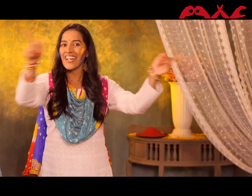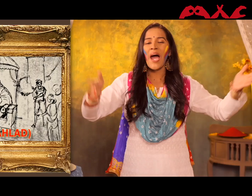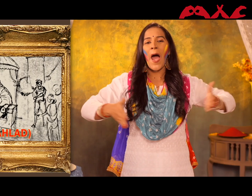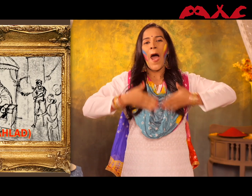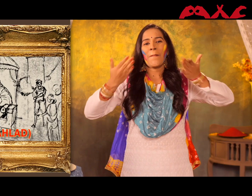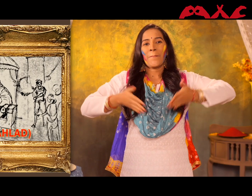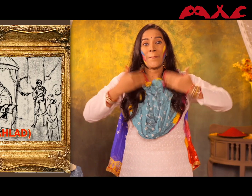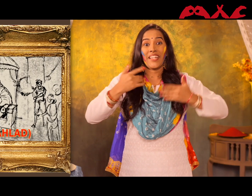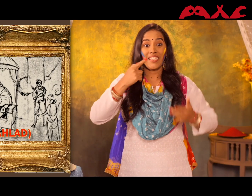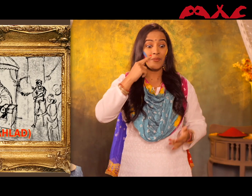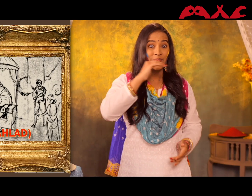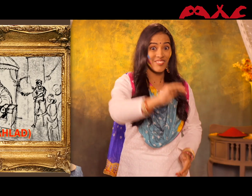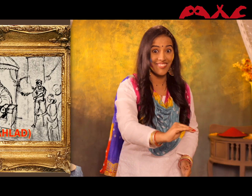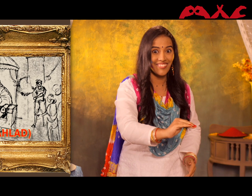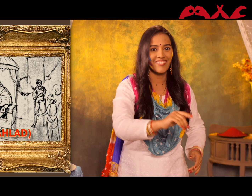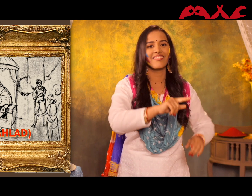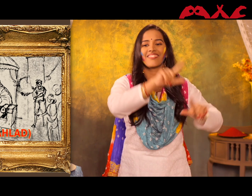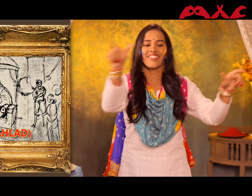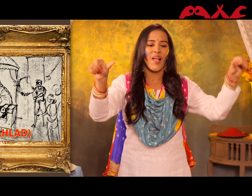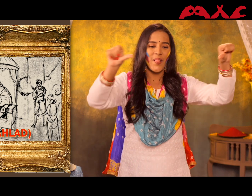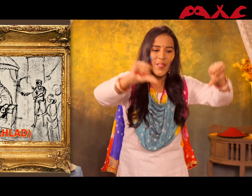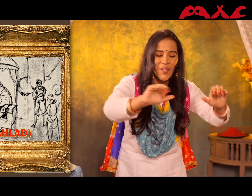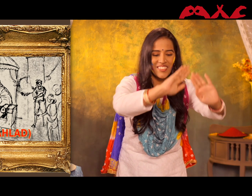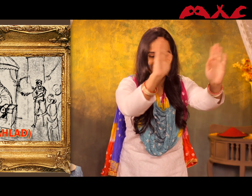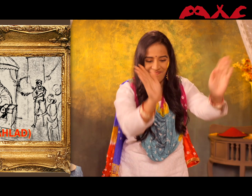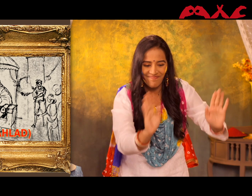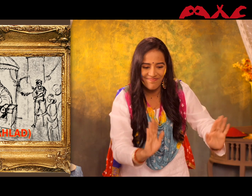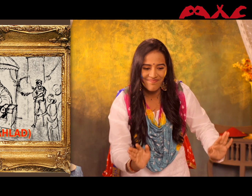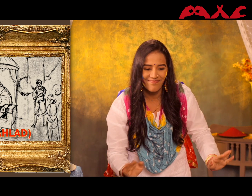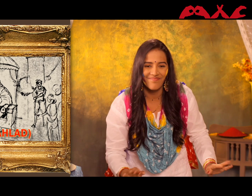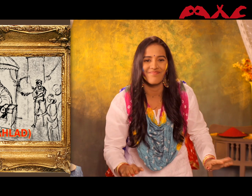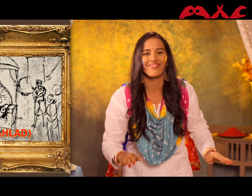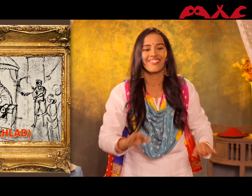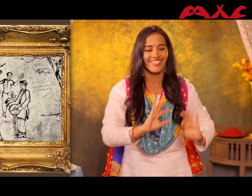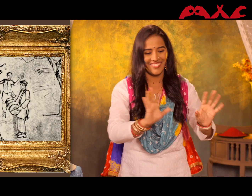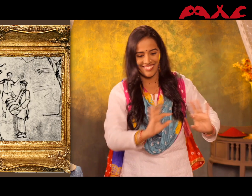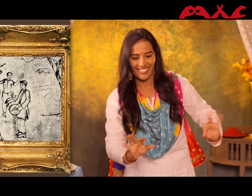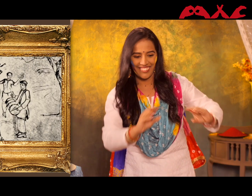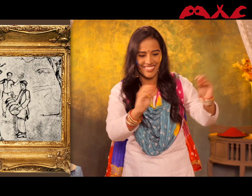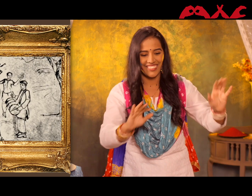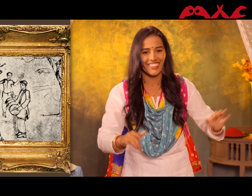This made everyone very happy. They performed the coronation of that boy and made him their king.